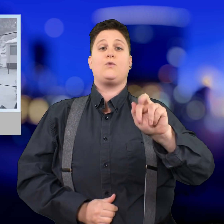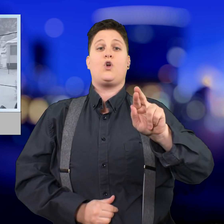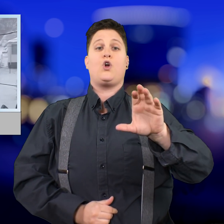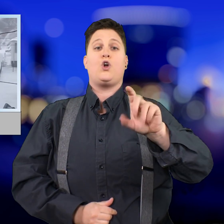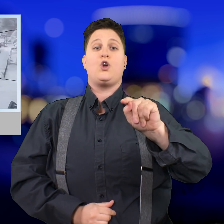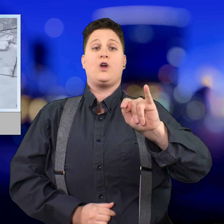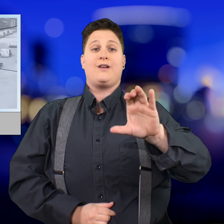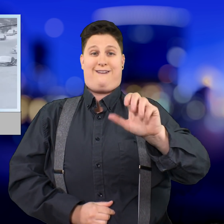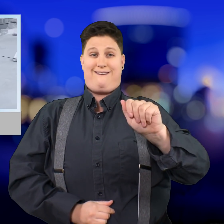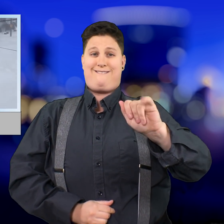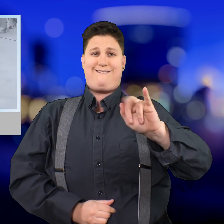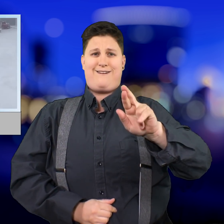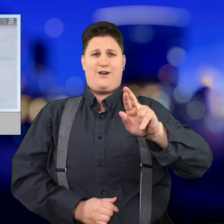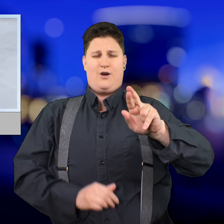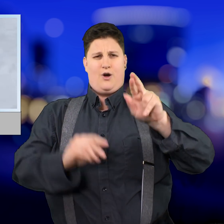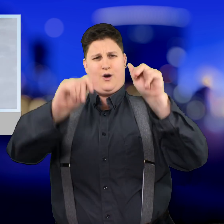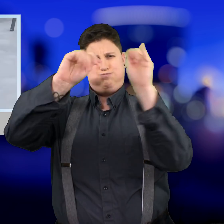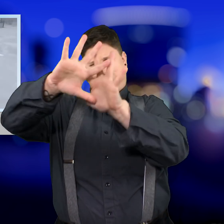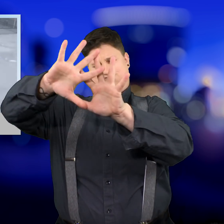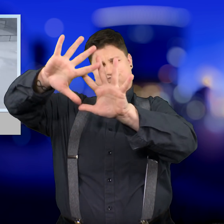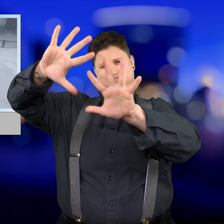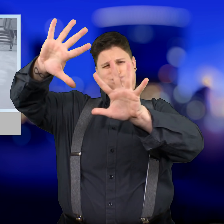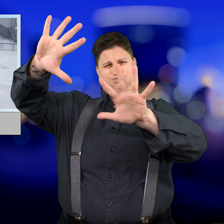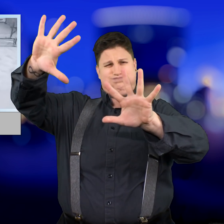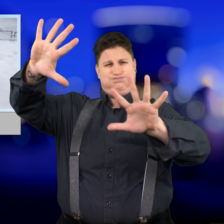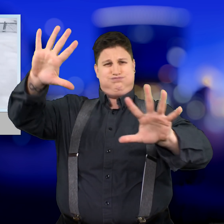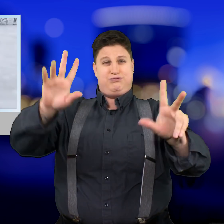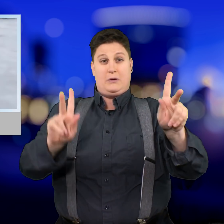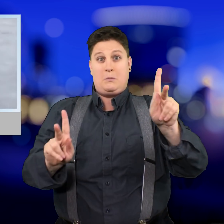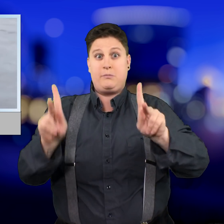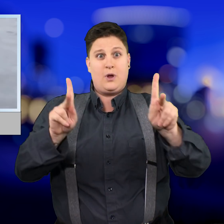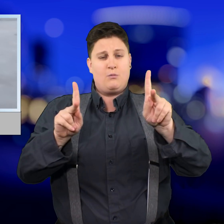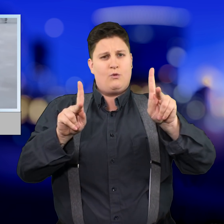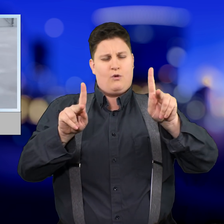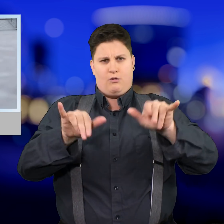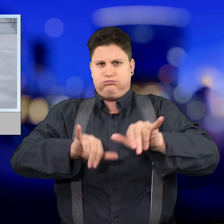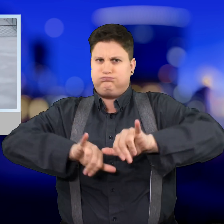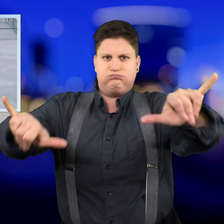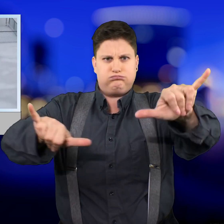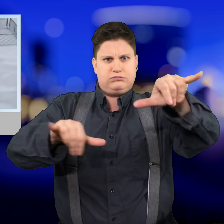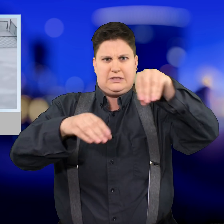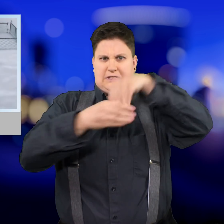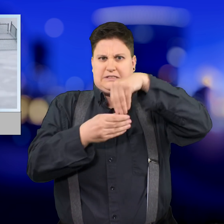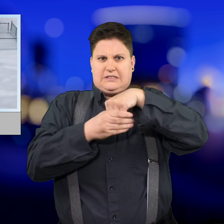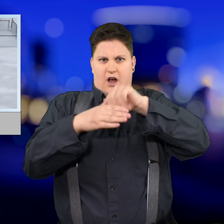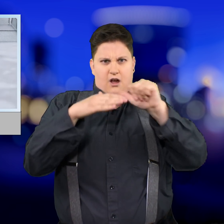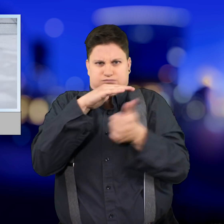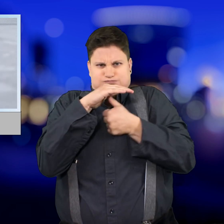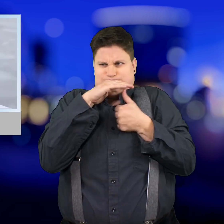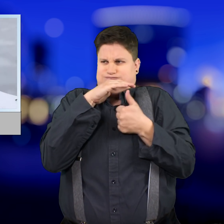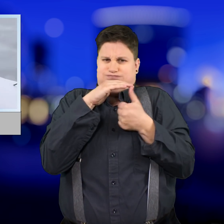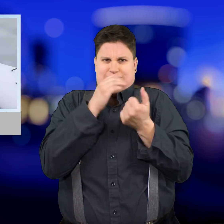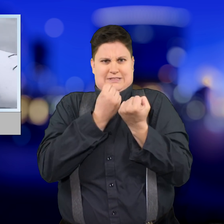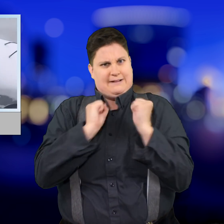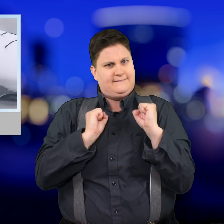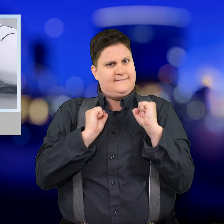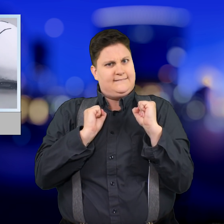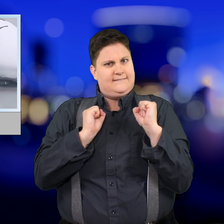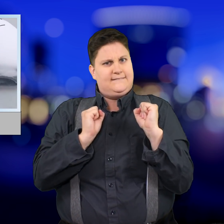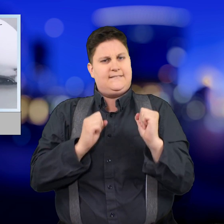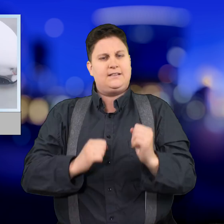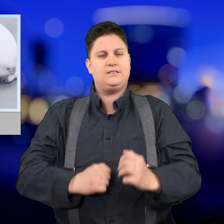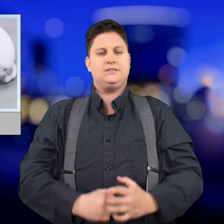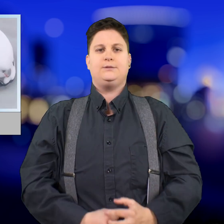As the arctic air blankets the region, many plan to stay indoors just to stay safe.